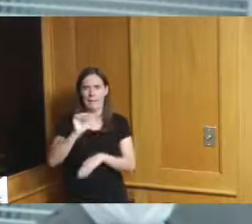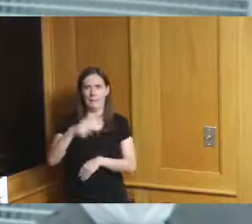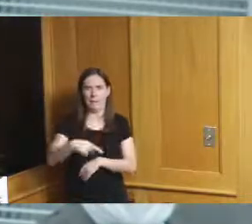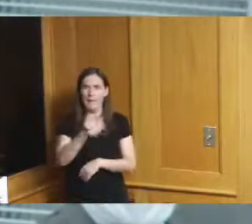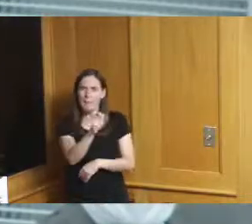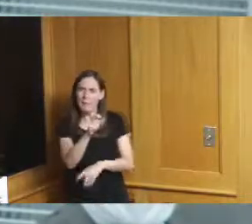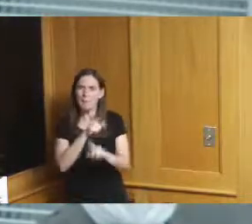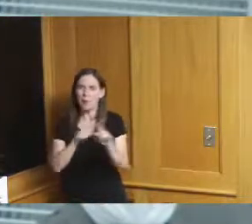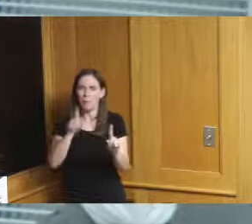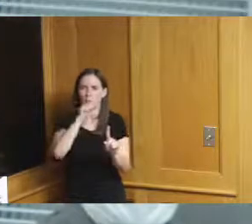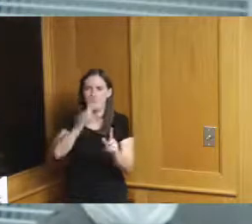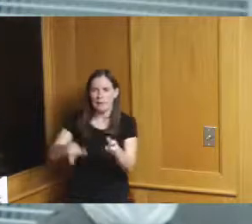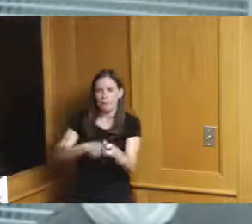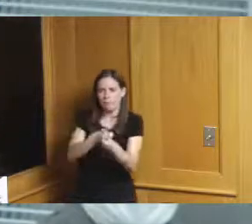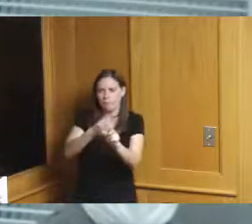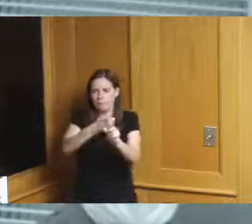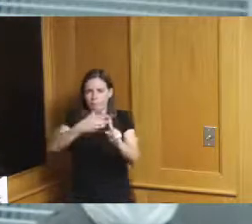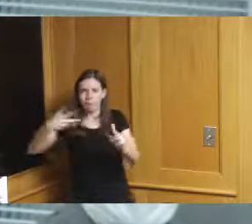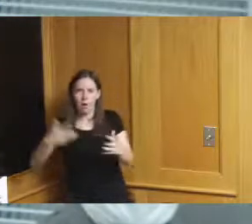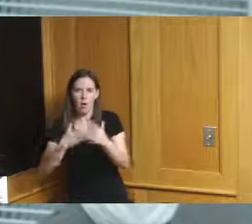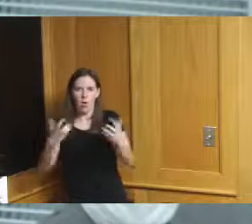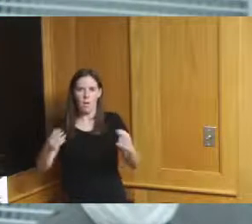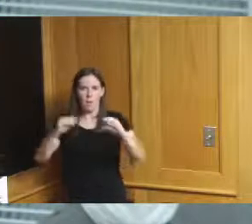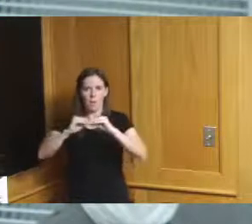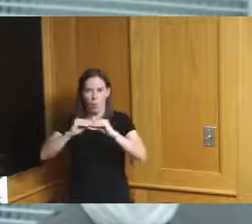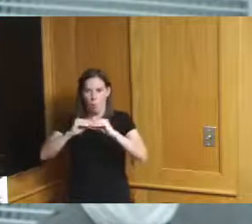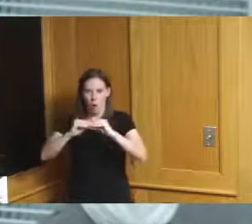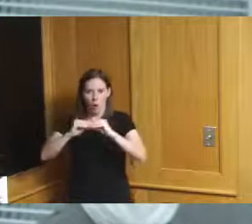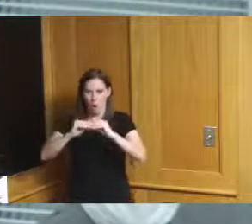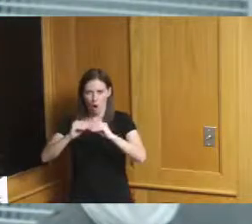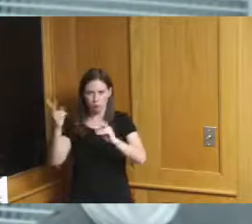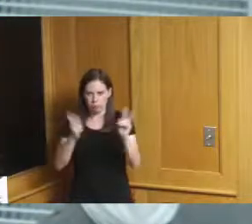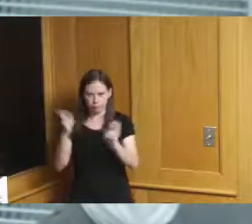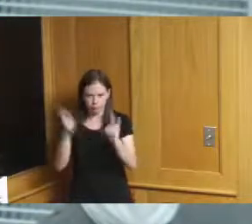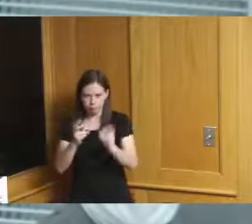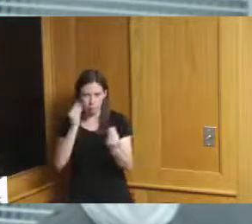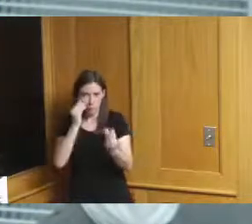from uh from a workflow perspective with from the county's perspective and from my perspective